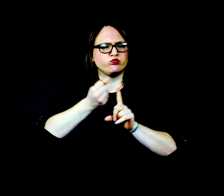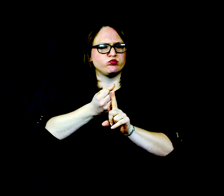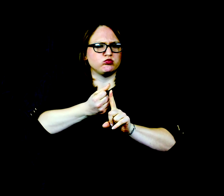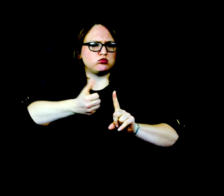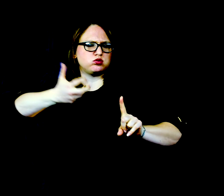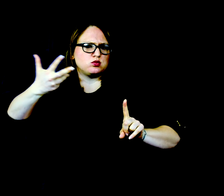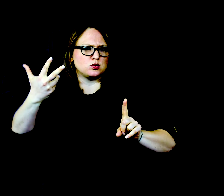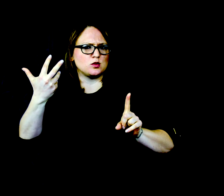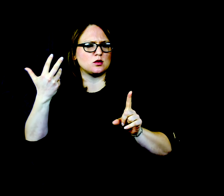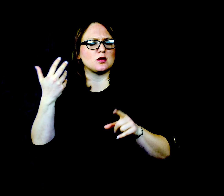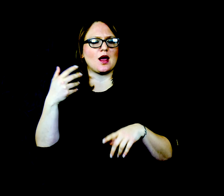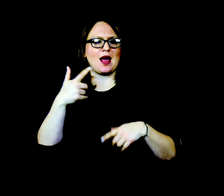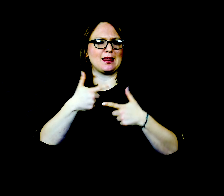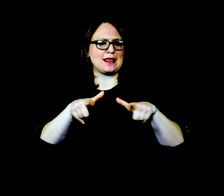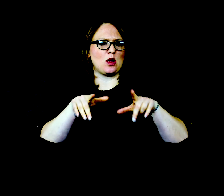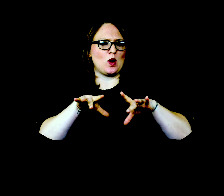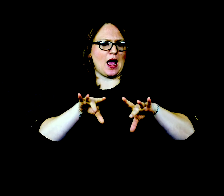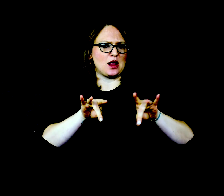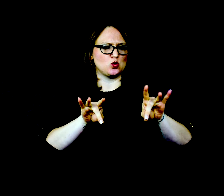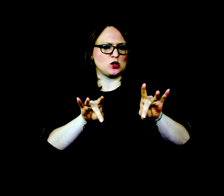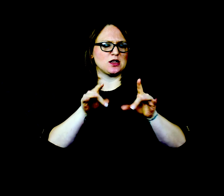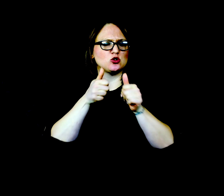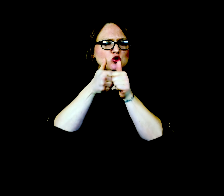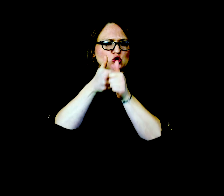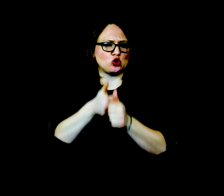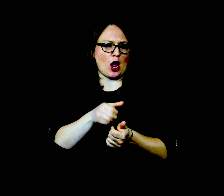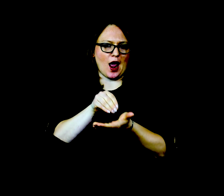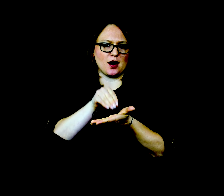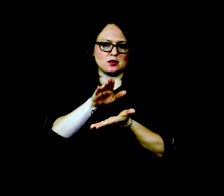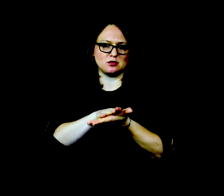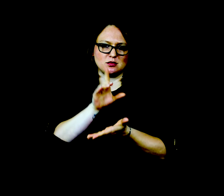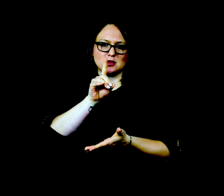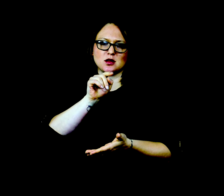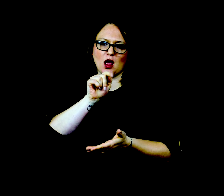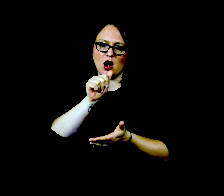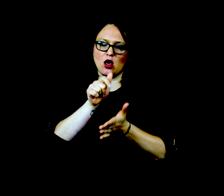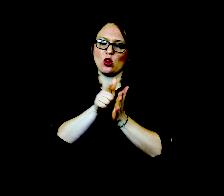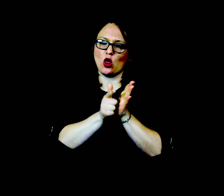language acquisition and tracking laws here in Minnesota.